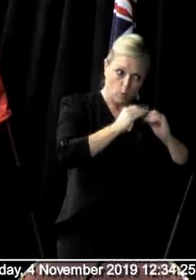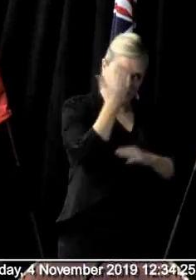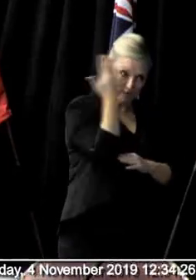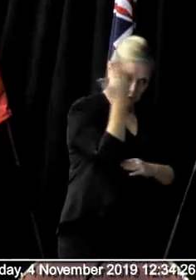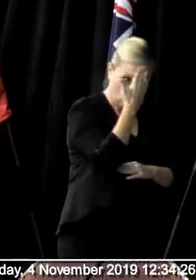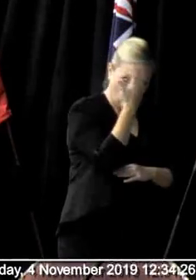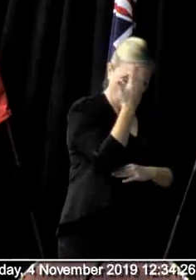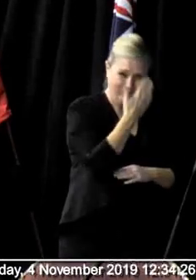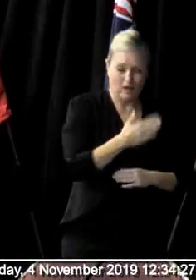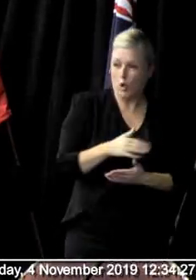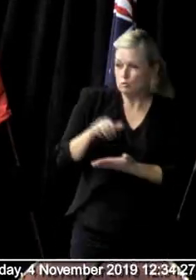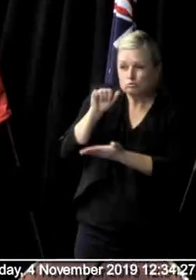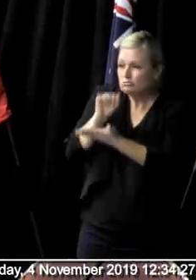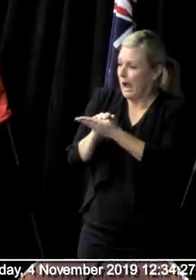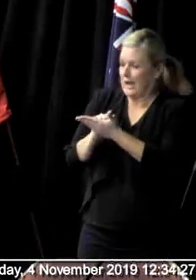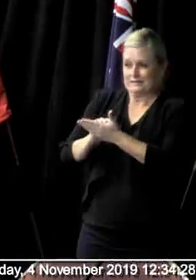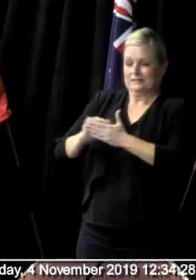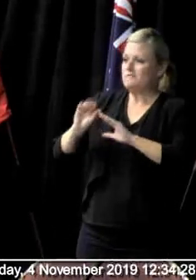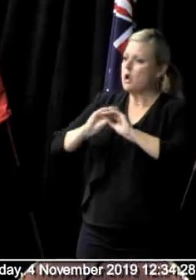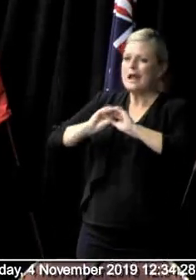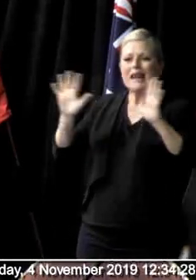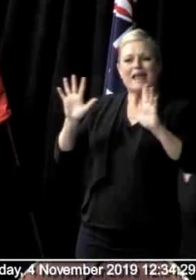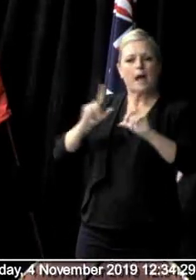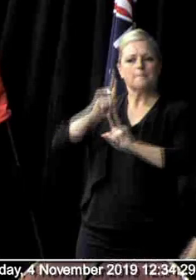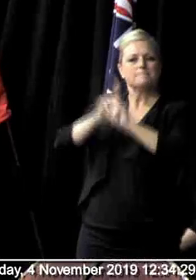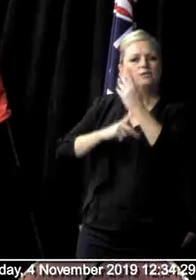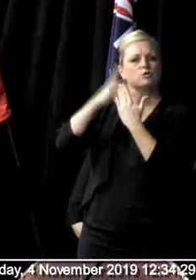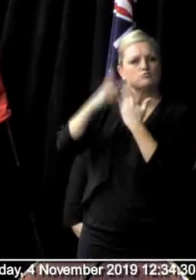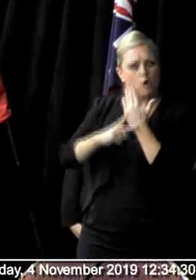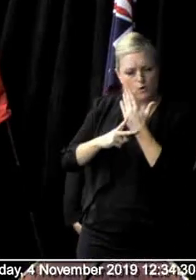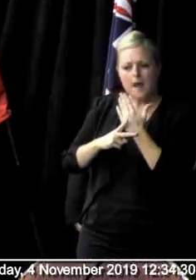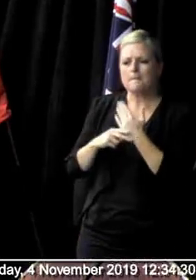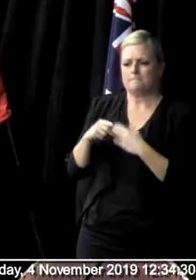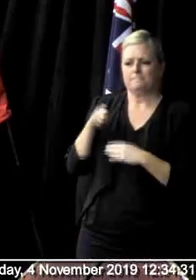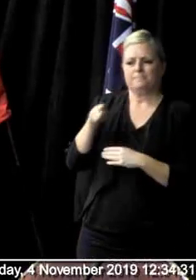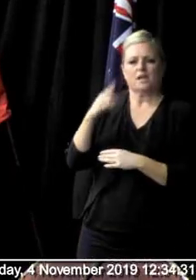There was a very clear sort of mentoring program within the school where teachers